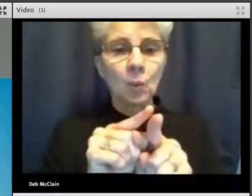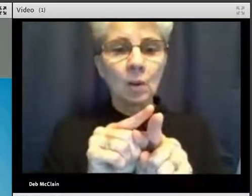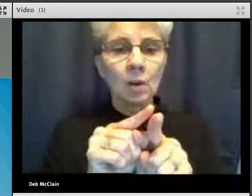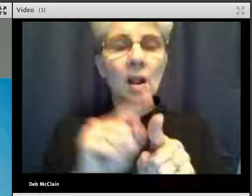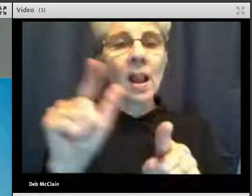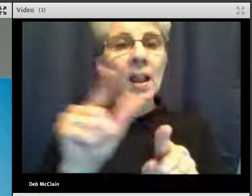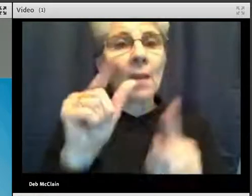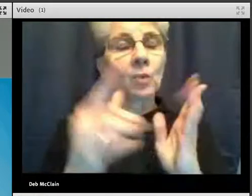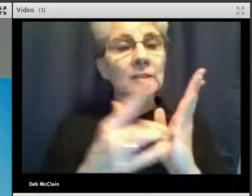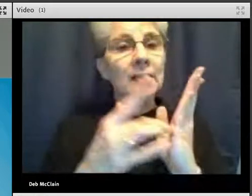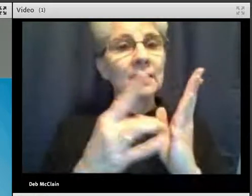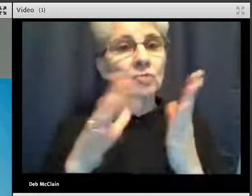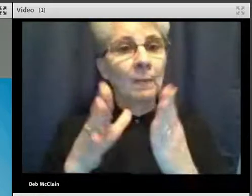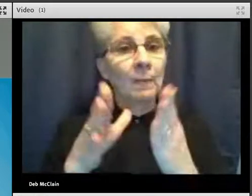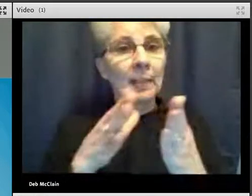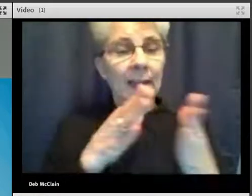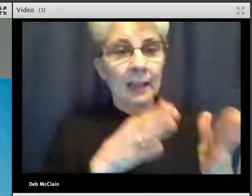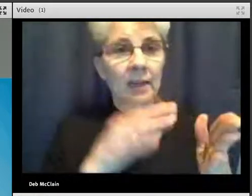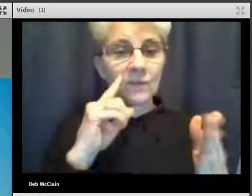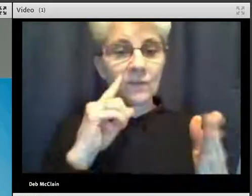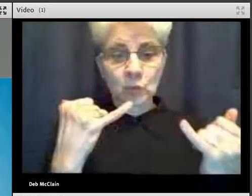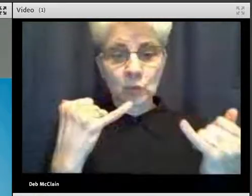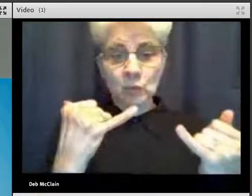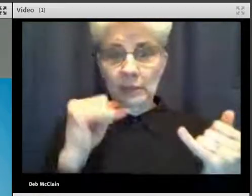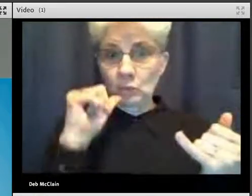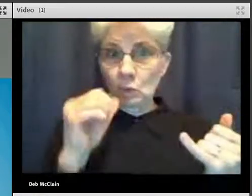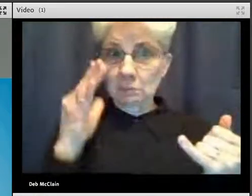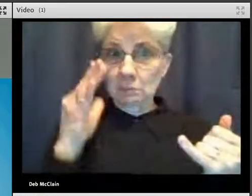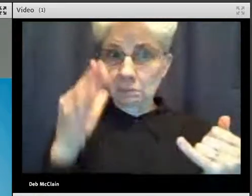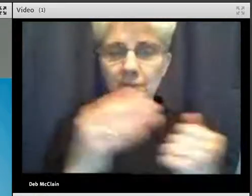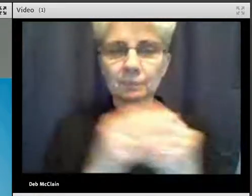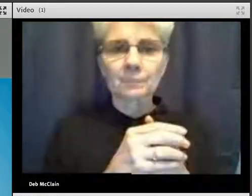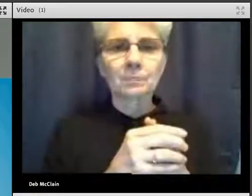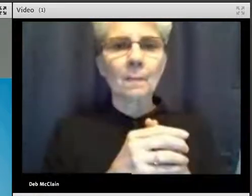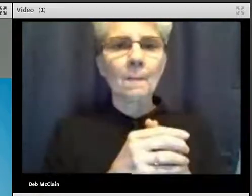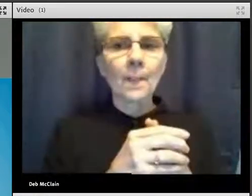"Library Technology Planning for Today and Tomorrow,"